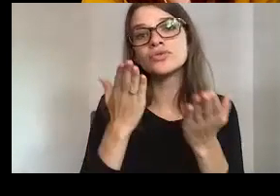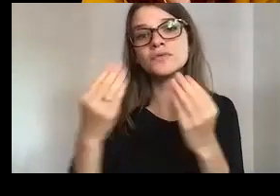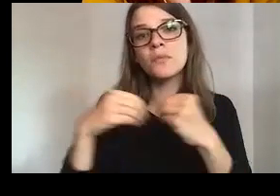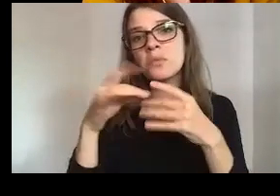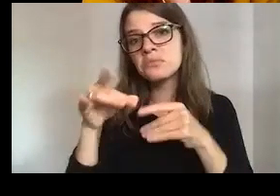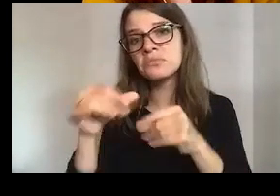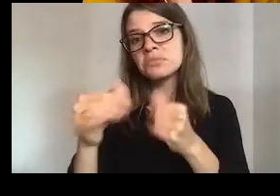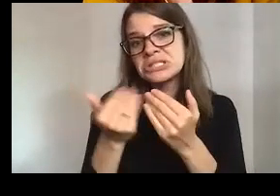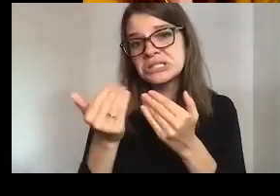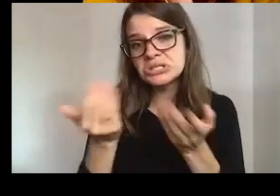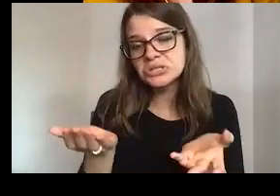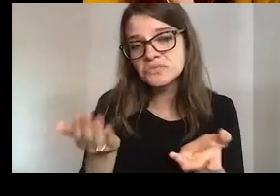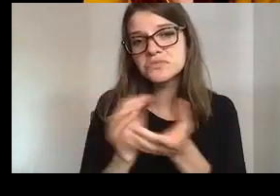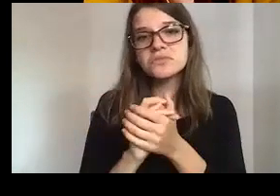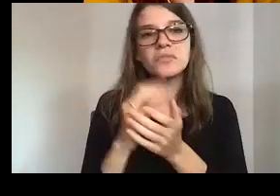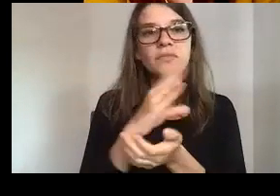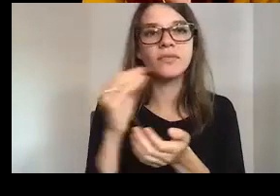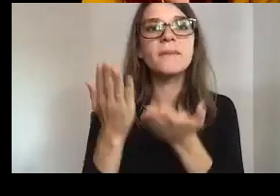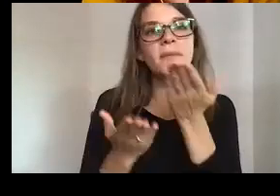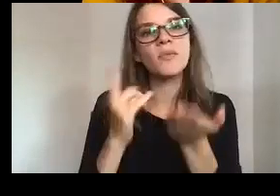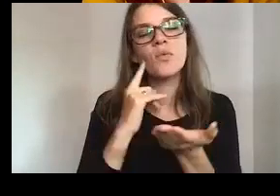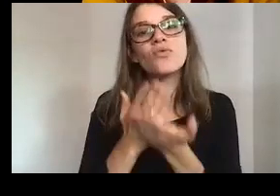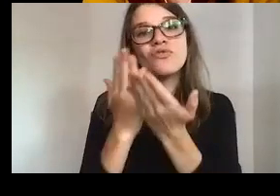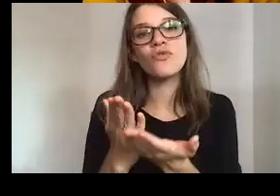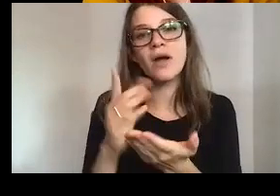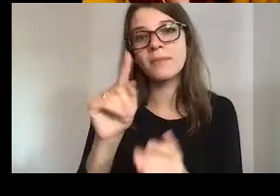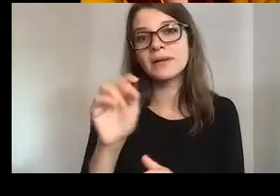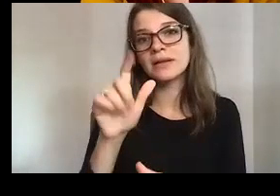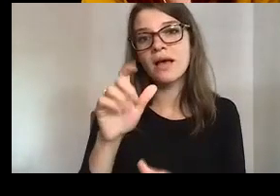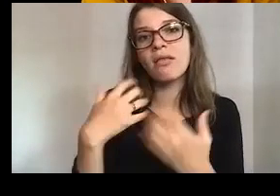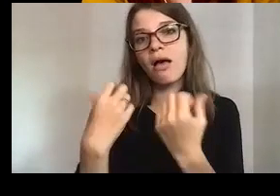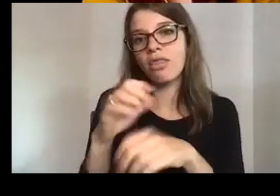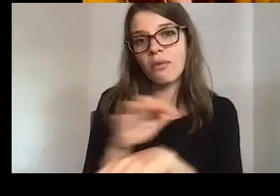and also that they would probably recommend telehealth to others and I like to think about